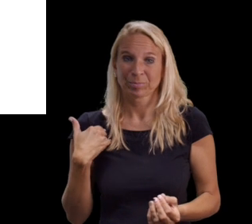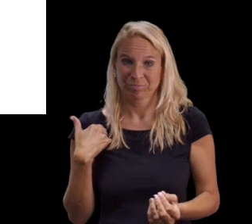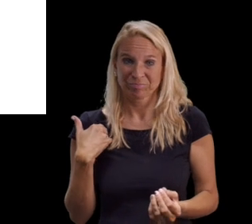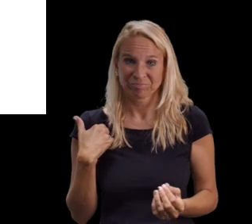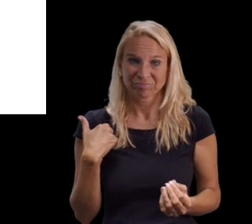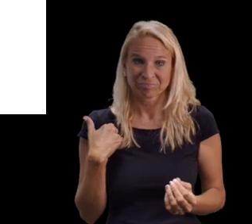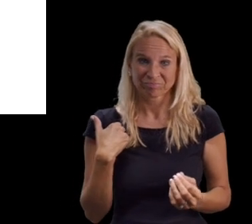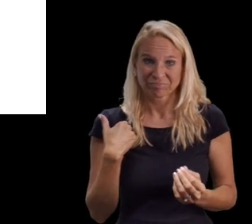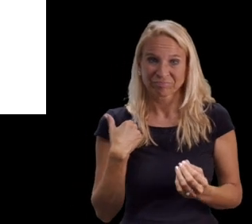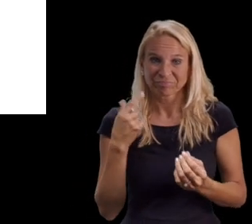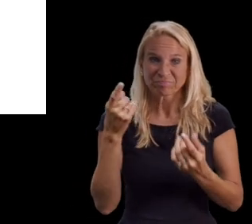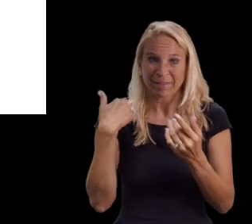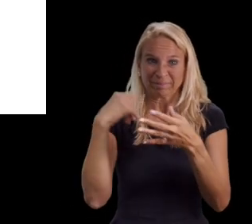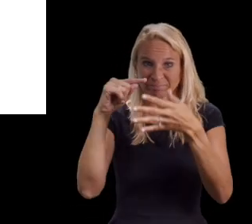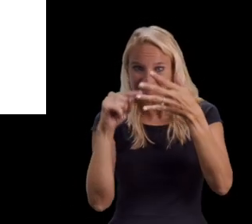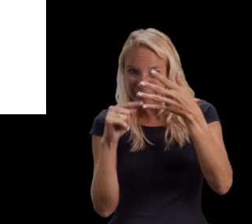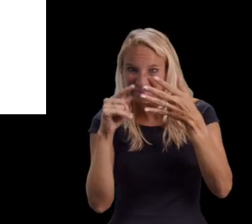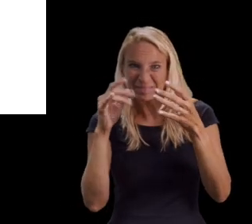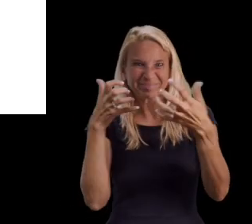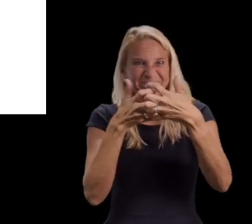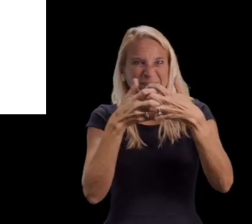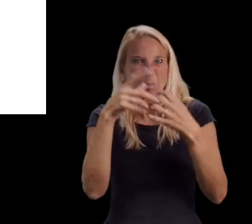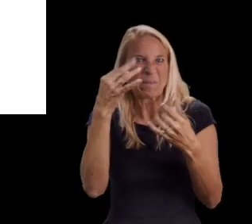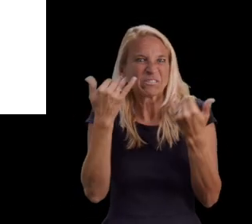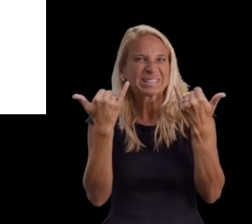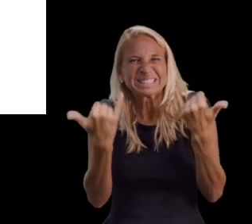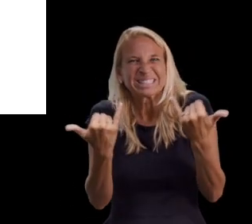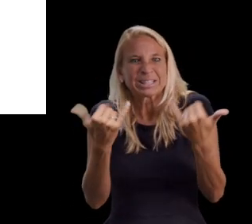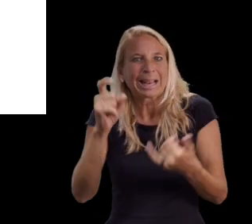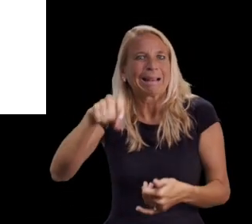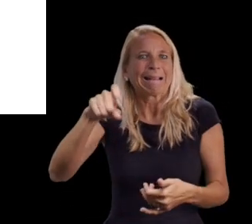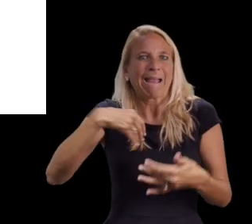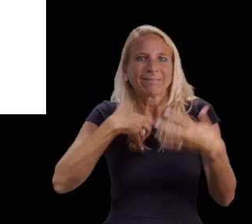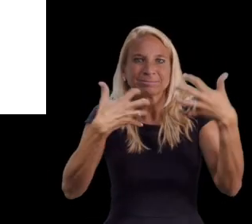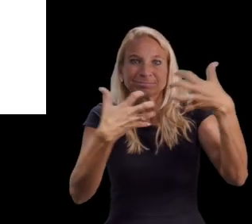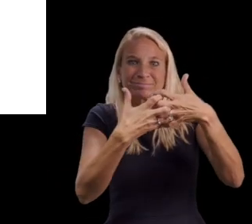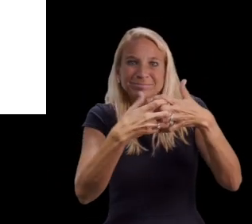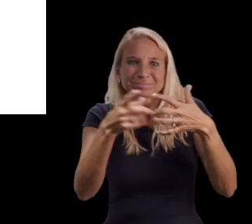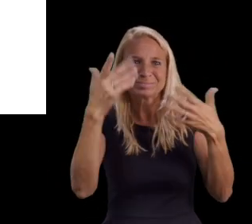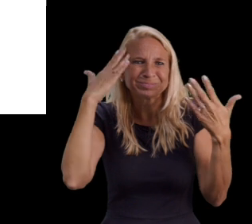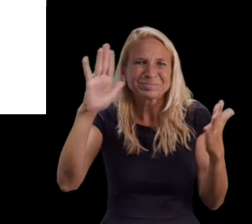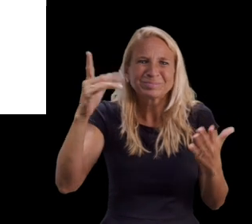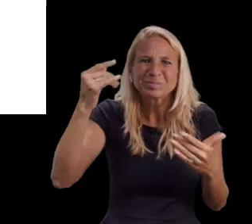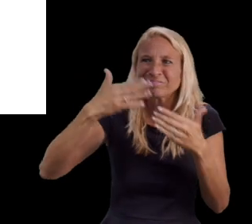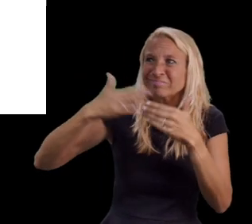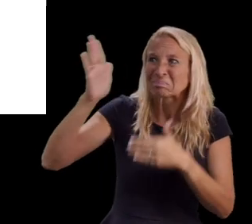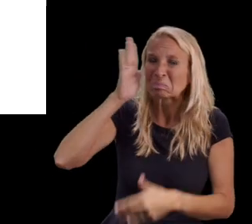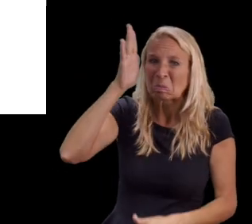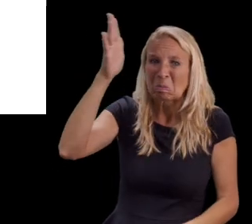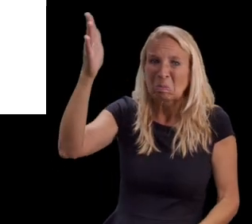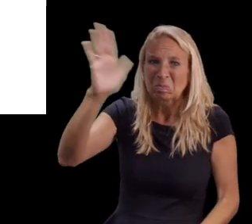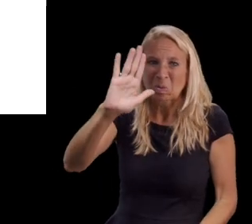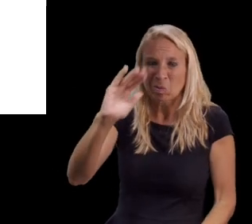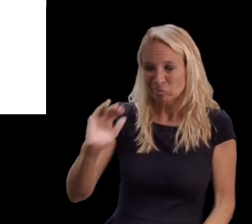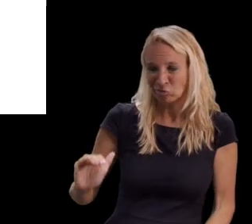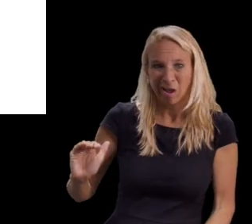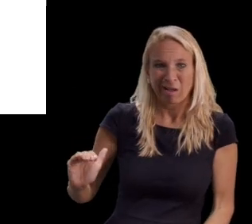on their identified diagnoses and current needs. You don't know what the future holds for your child